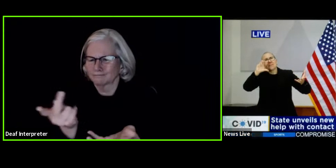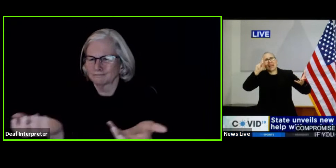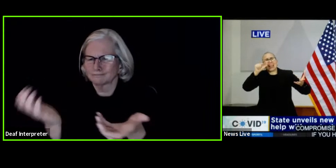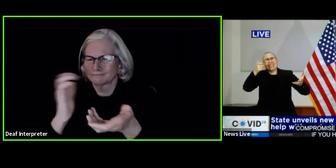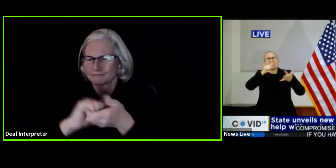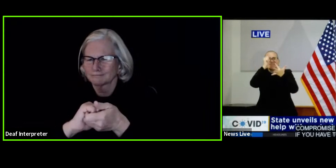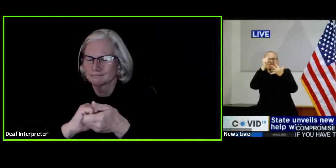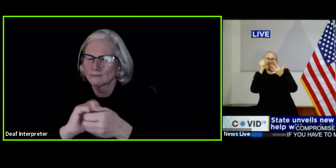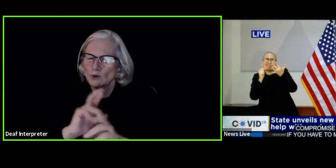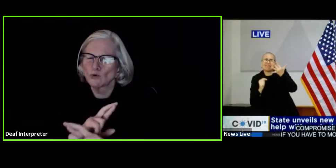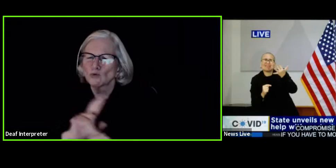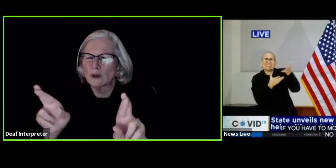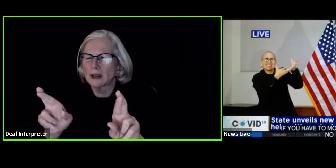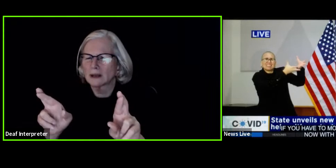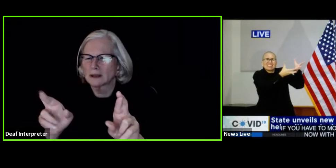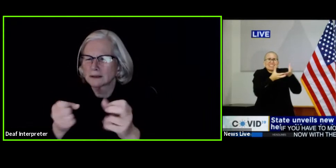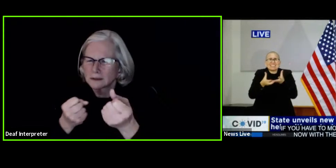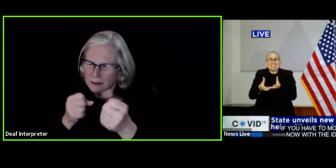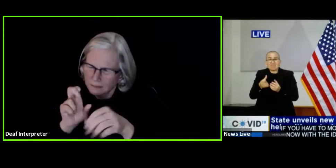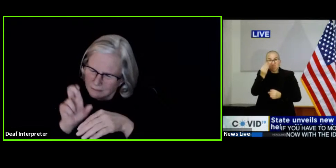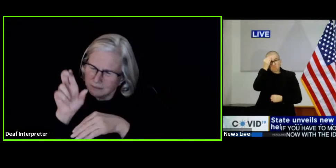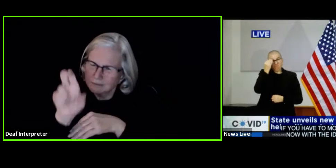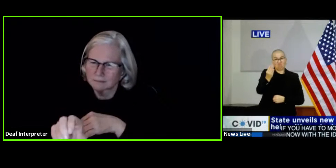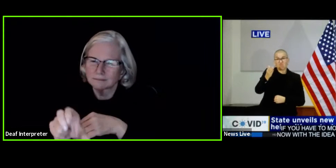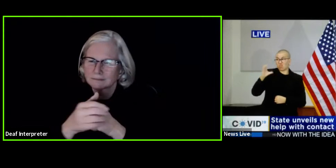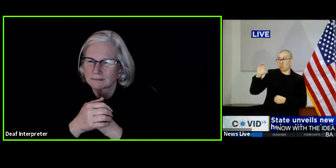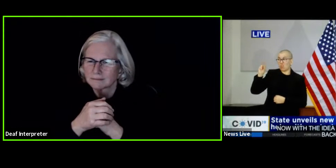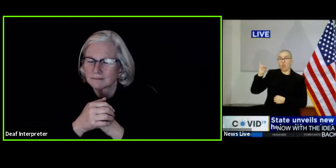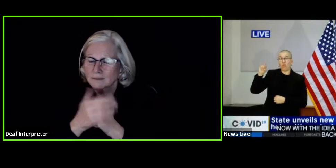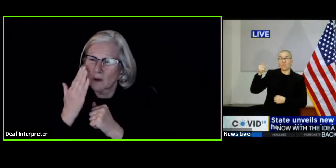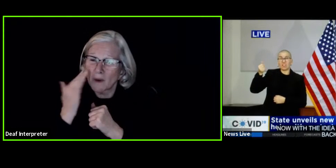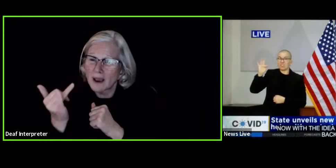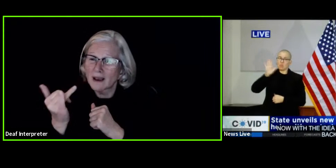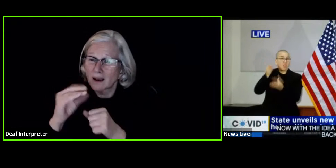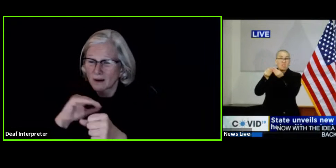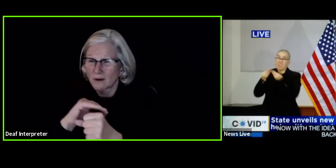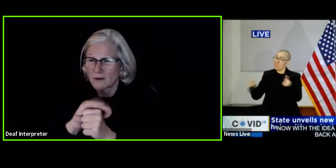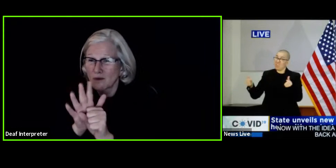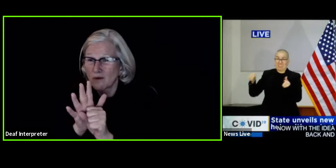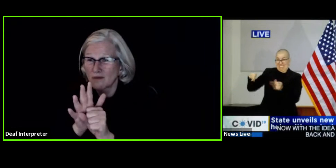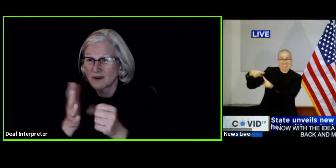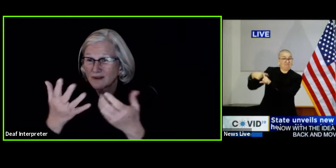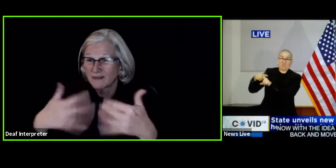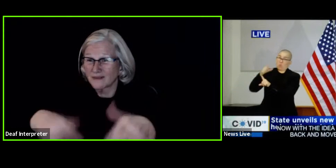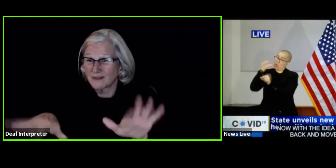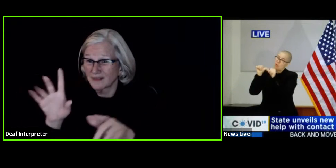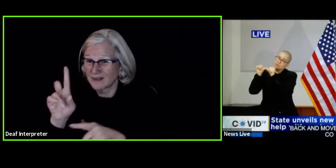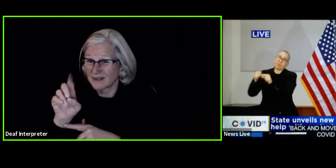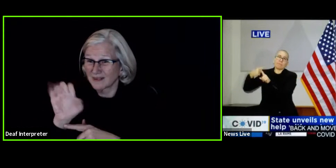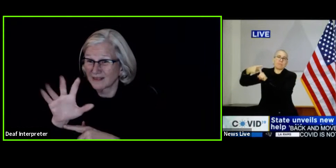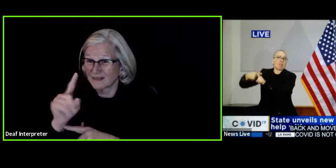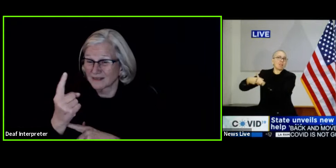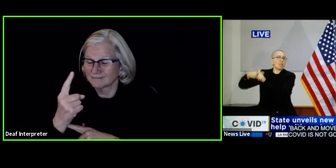MONTH. WE ARE IN AN UNRELENTING SPIKE AND AGAIN IT FORCES US TO MAKE THE MOVES WE MADE.